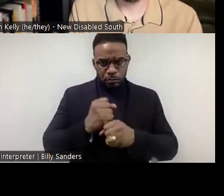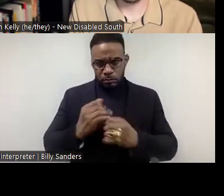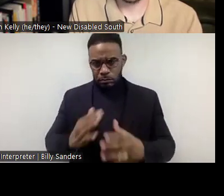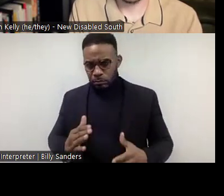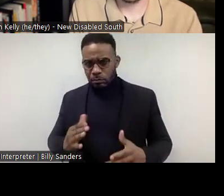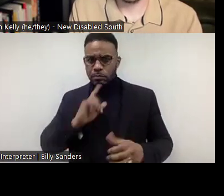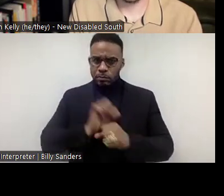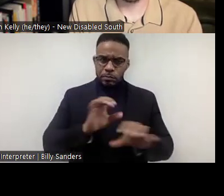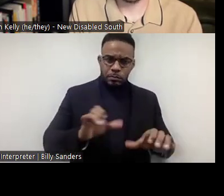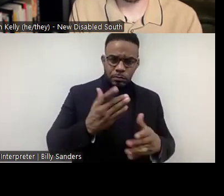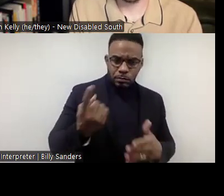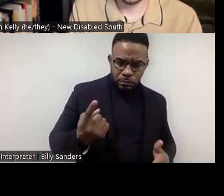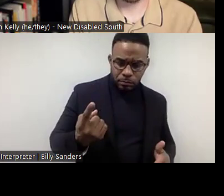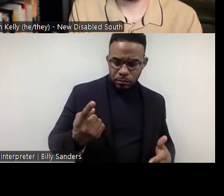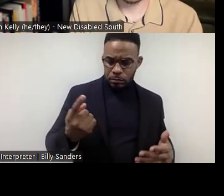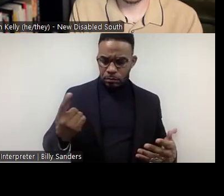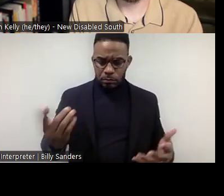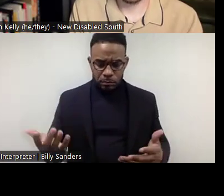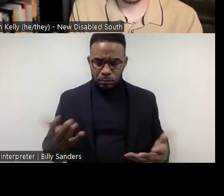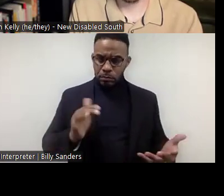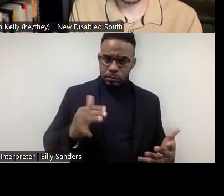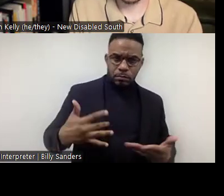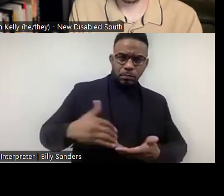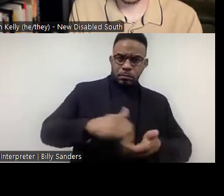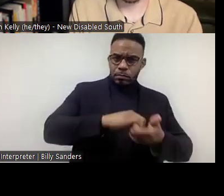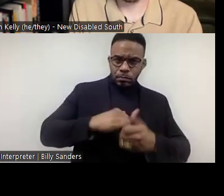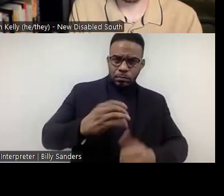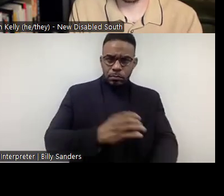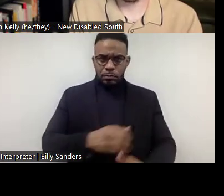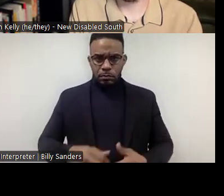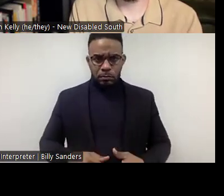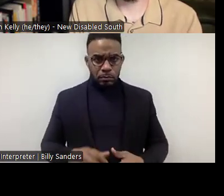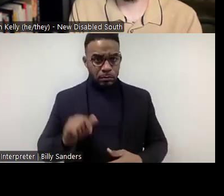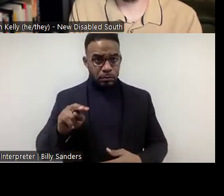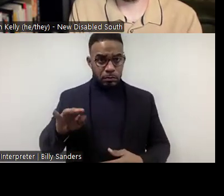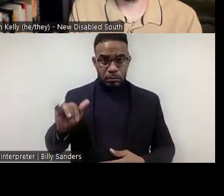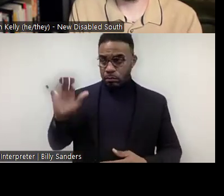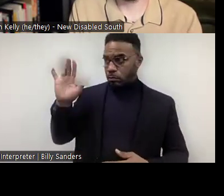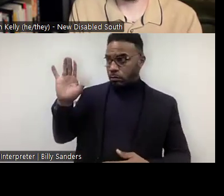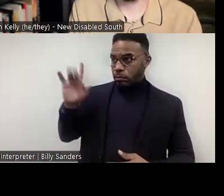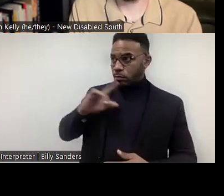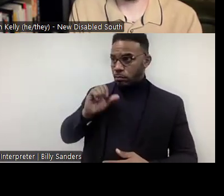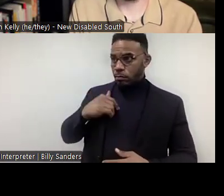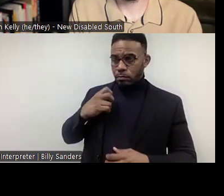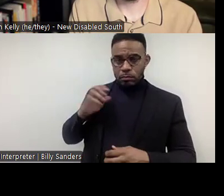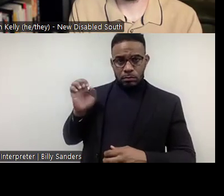being the people that move the decision-makers to actually do something. It's that collective power.